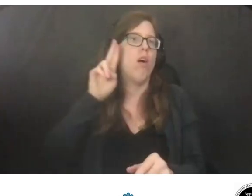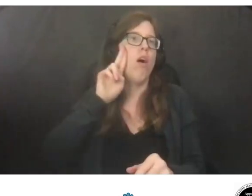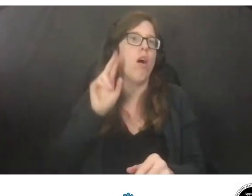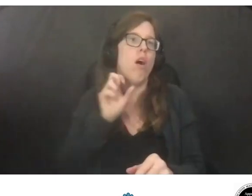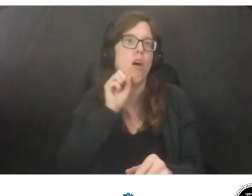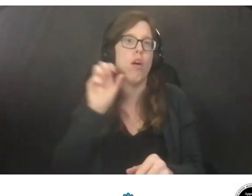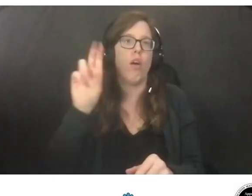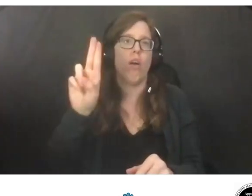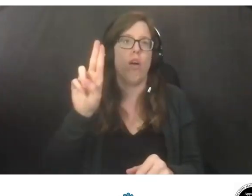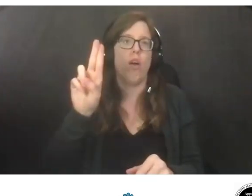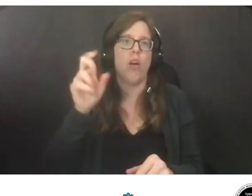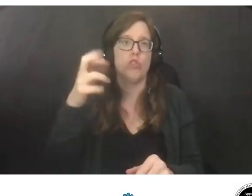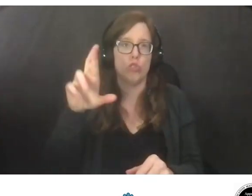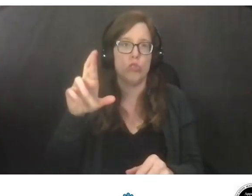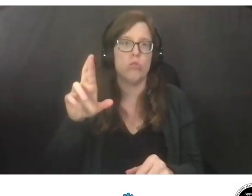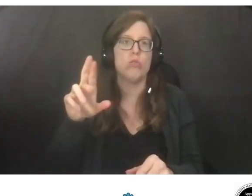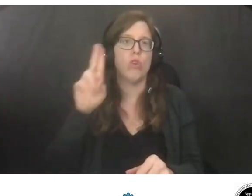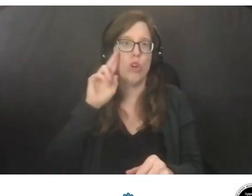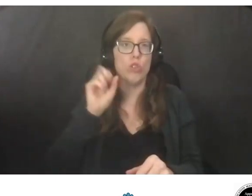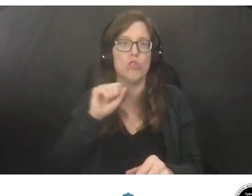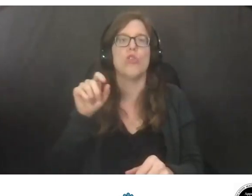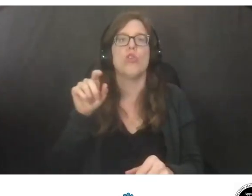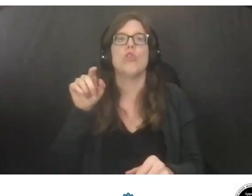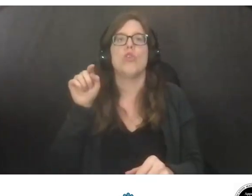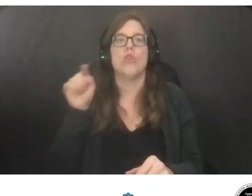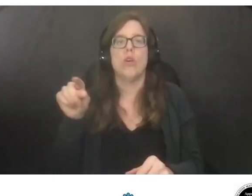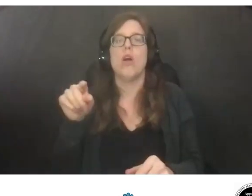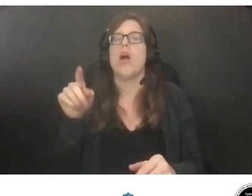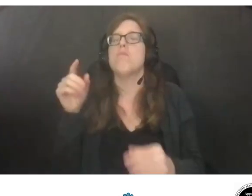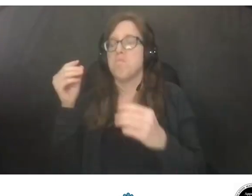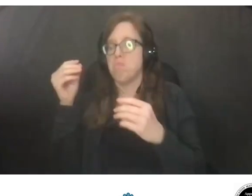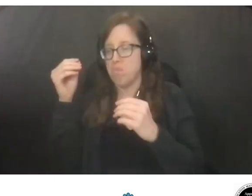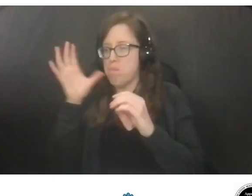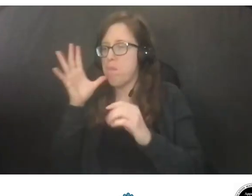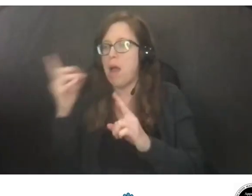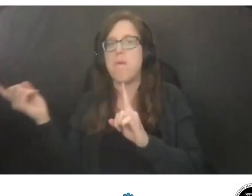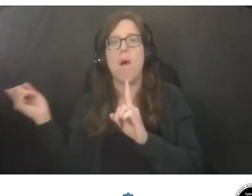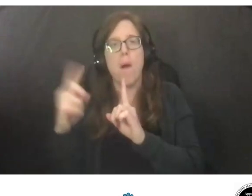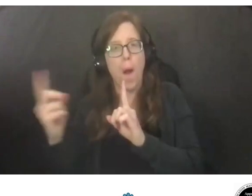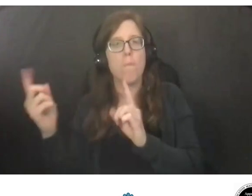she had worked it out with that student's mother where the mom came on the lessons and met them there,